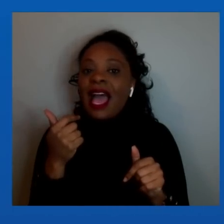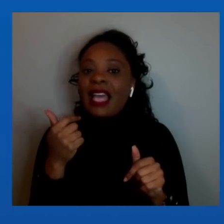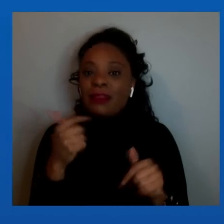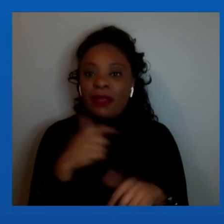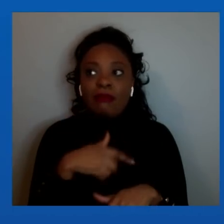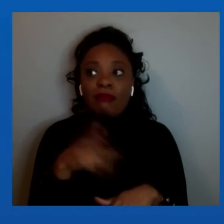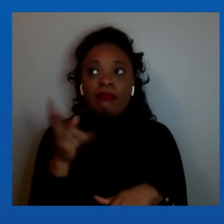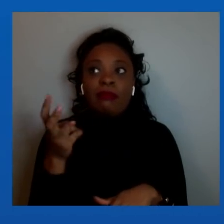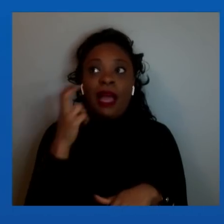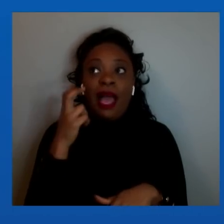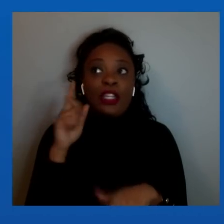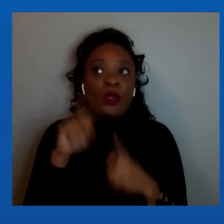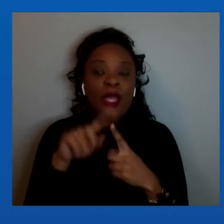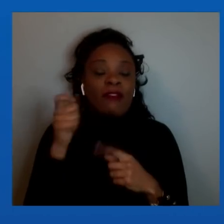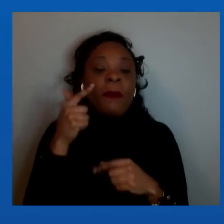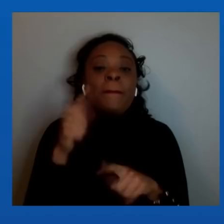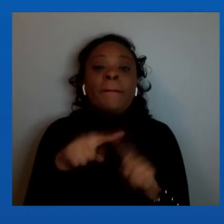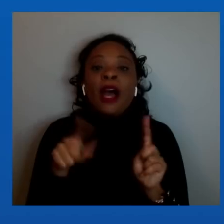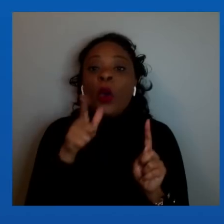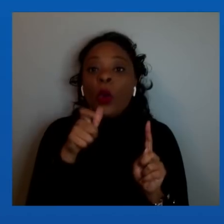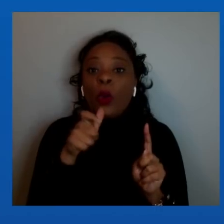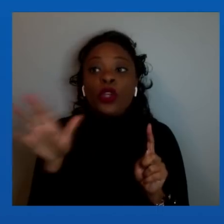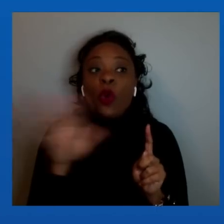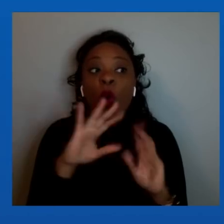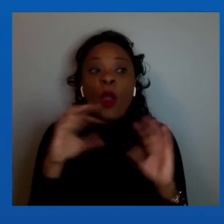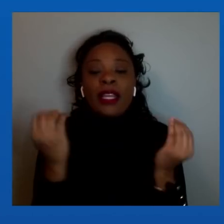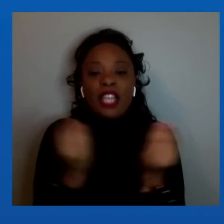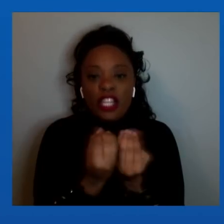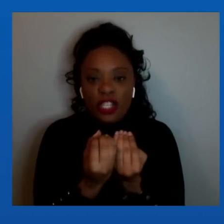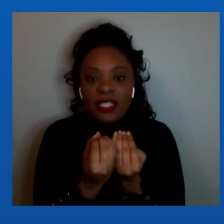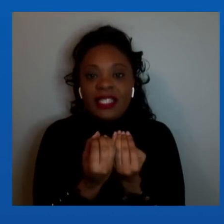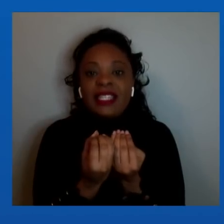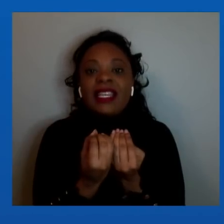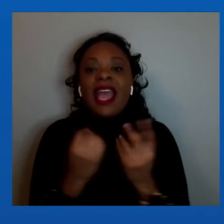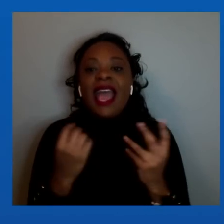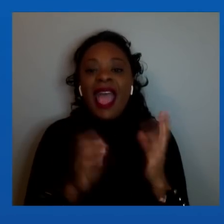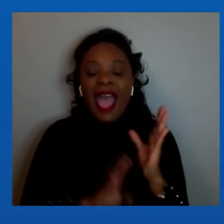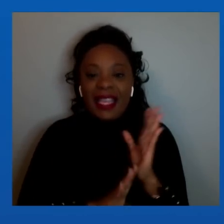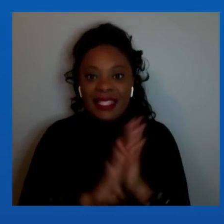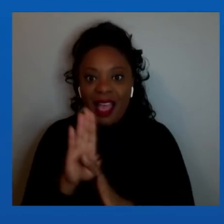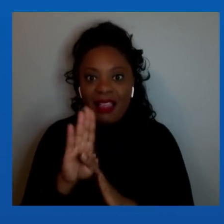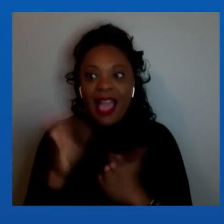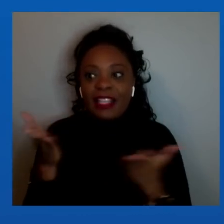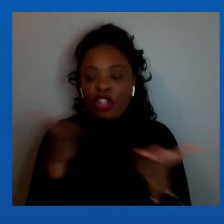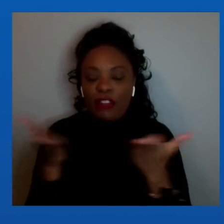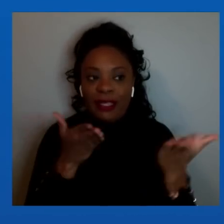But who your organizations excel at serving your knowledge?